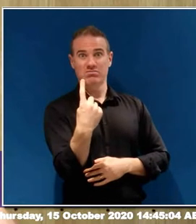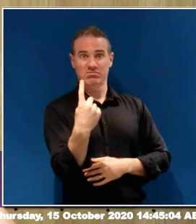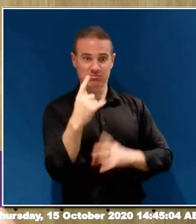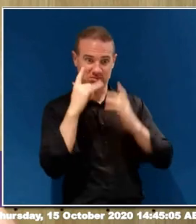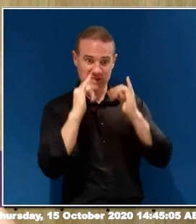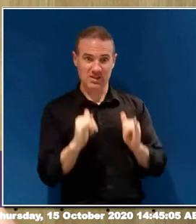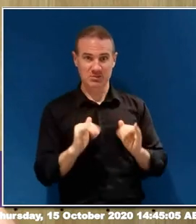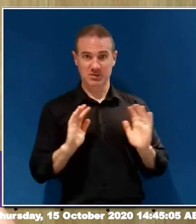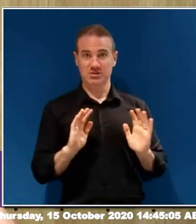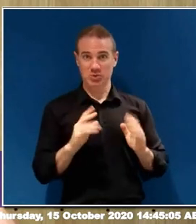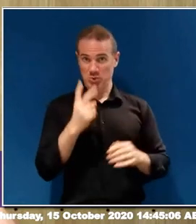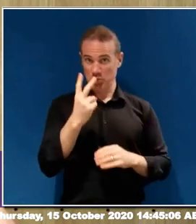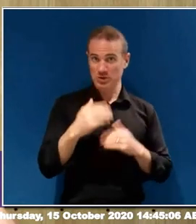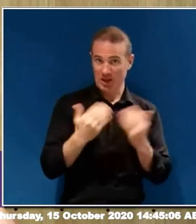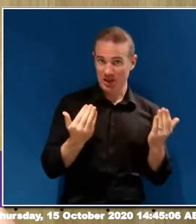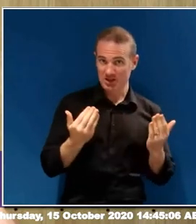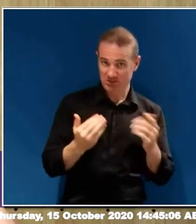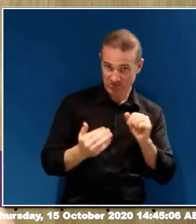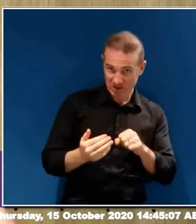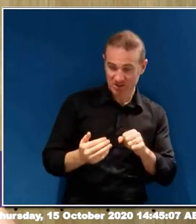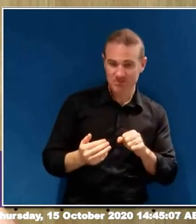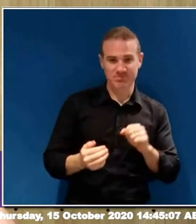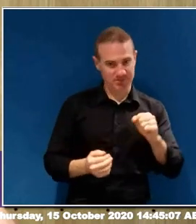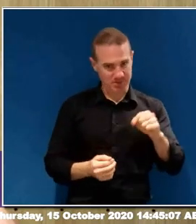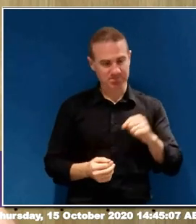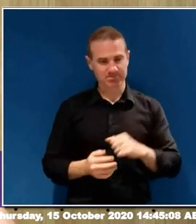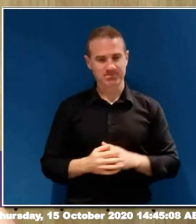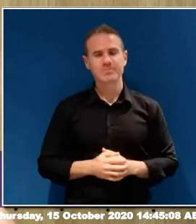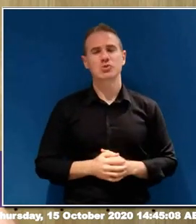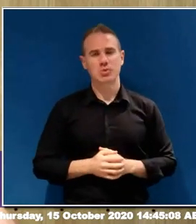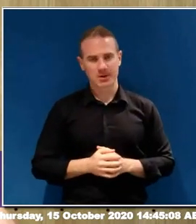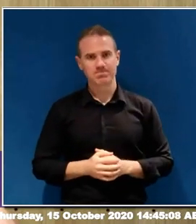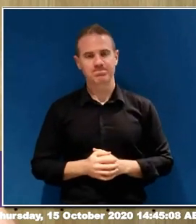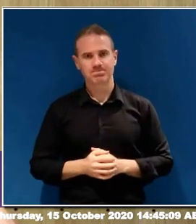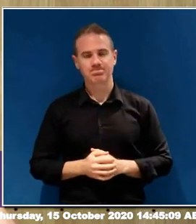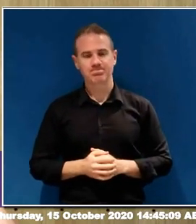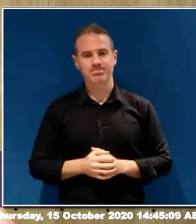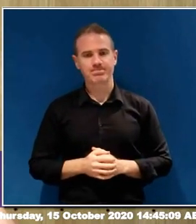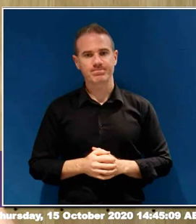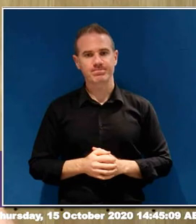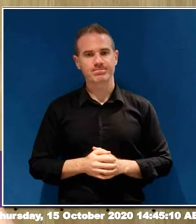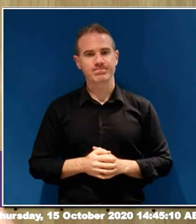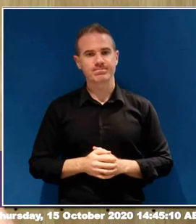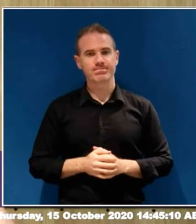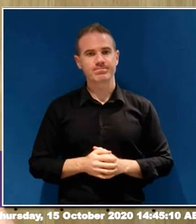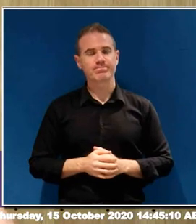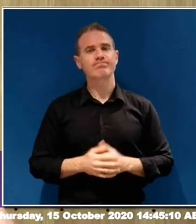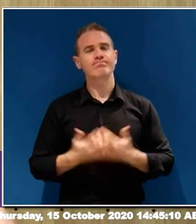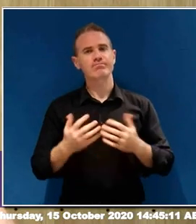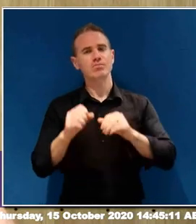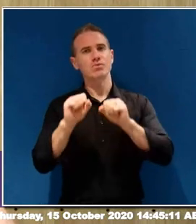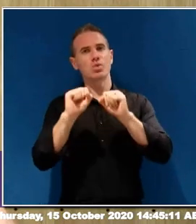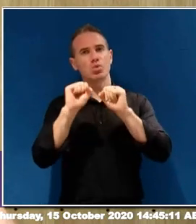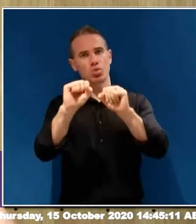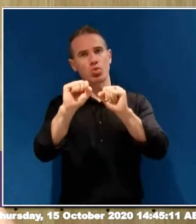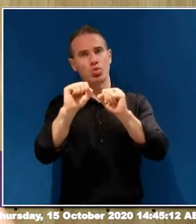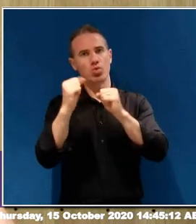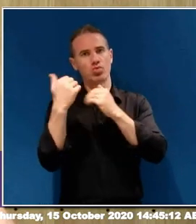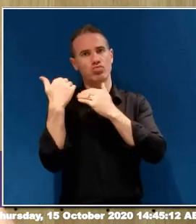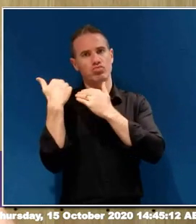Now, part of your role was case managing the complex cases associated with school exclusions, is that correct?